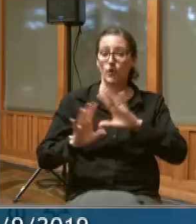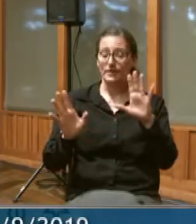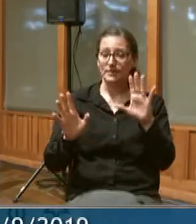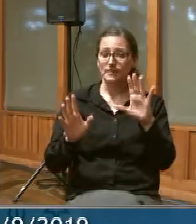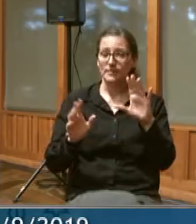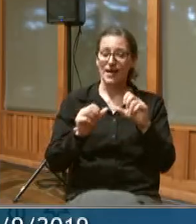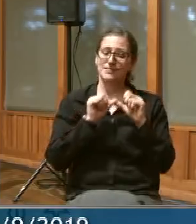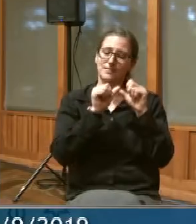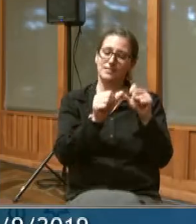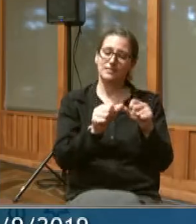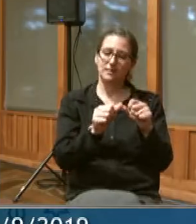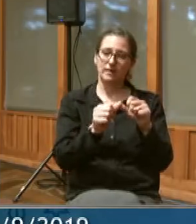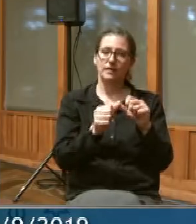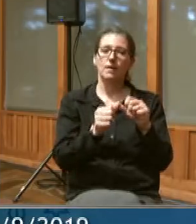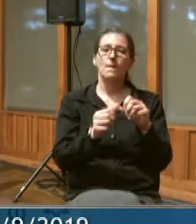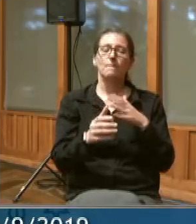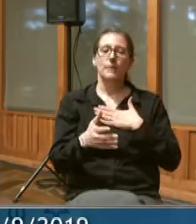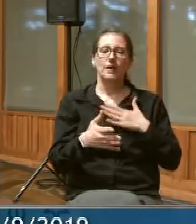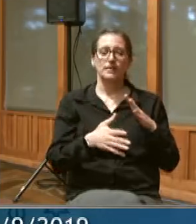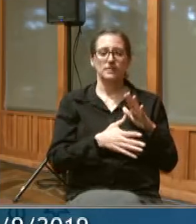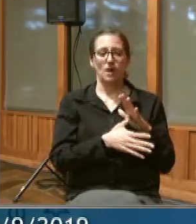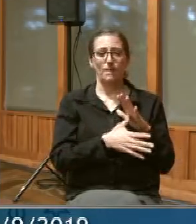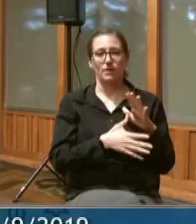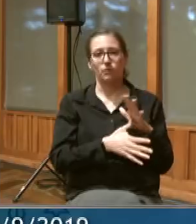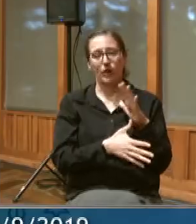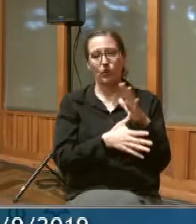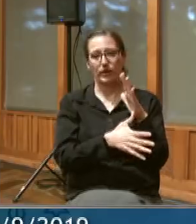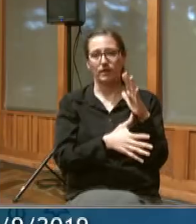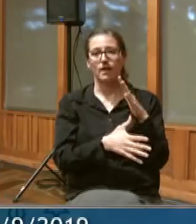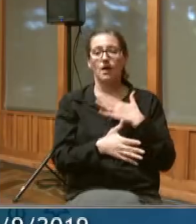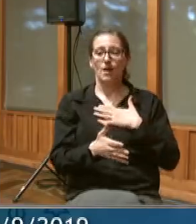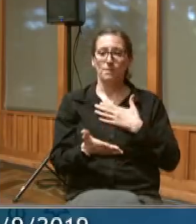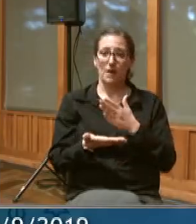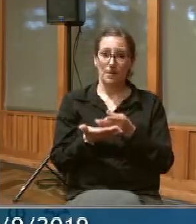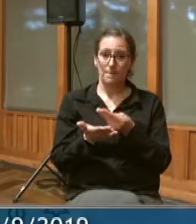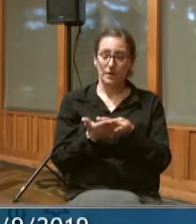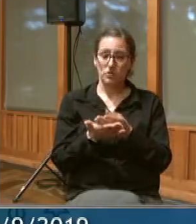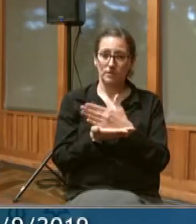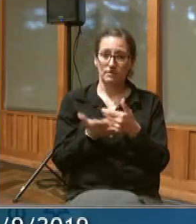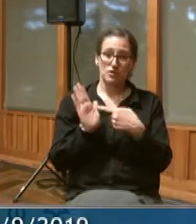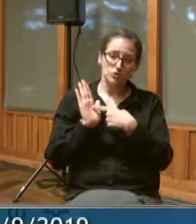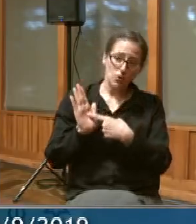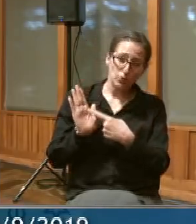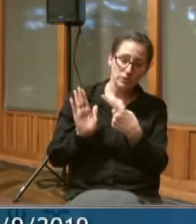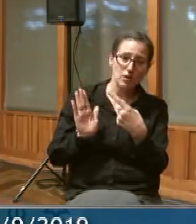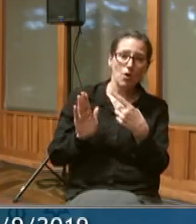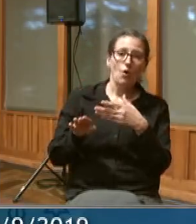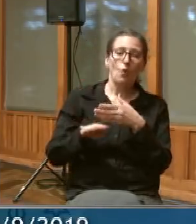WE ARE IN A HOMELESSNESS CRISIS. ADDRESSING THIS CRISIS HAS CONSISTENTLY BEEN MY TOP PRIORITY AND MY BUDGET REFLECTS